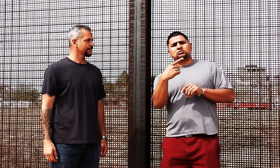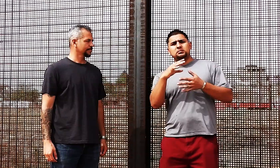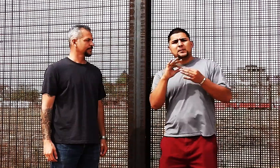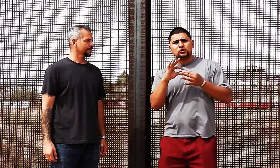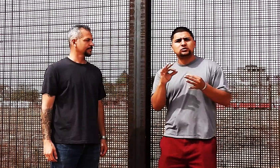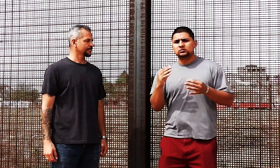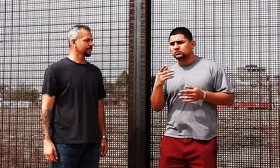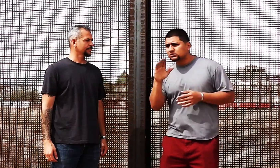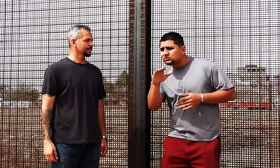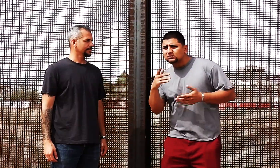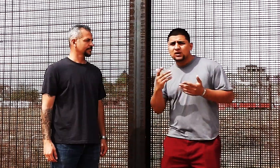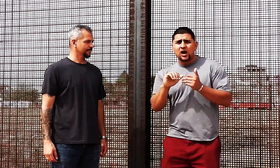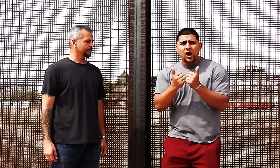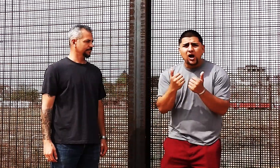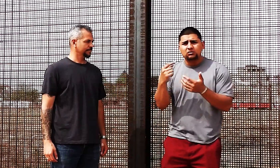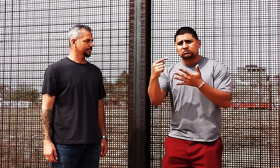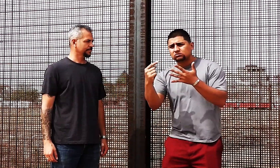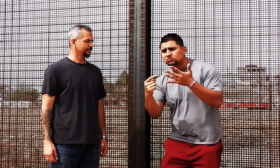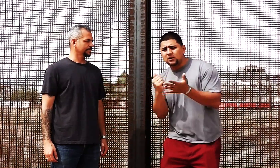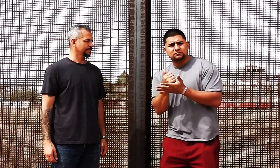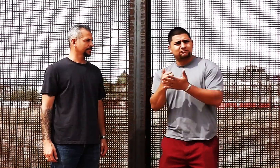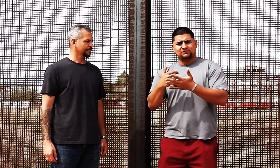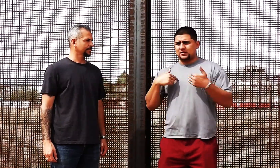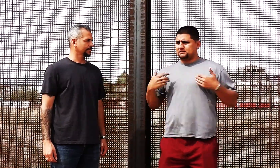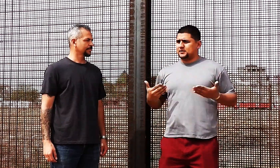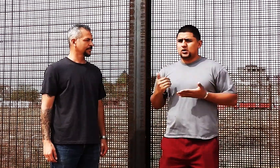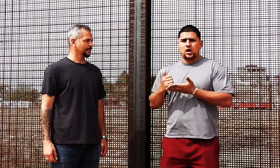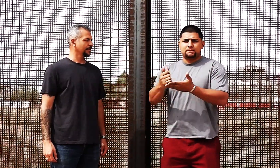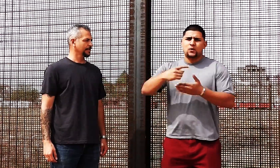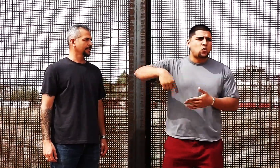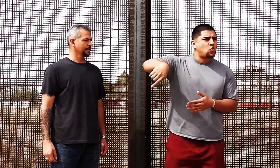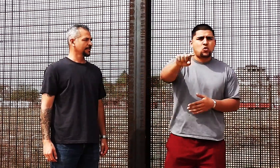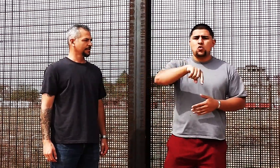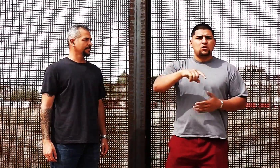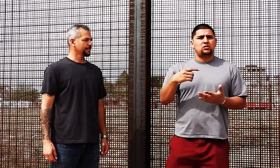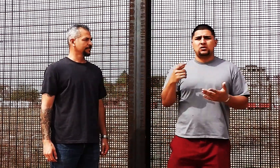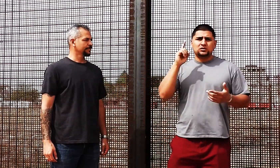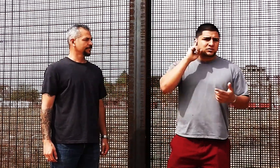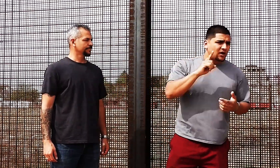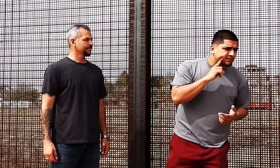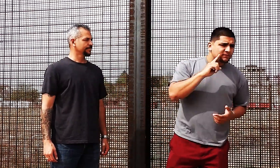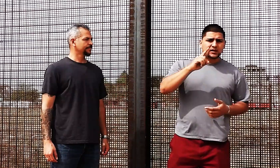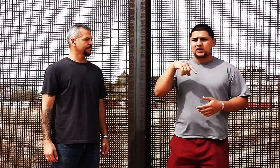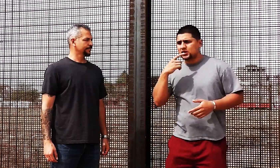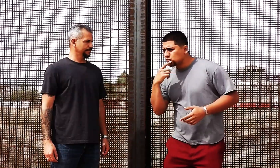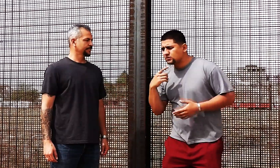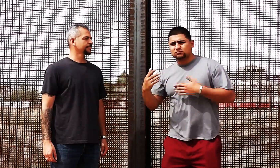You can contact me directly. Feel free to contact me asking different questions. I am here to help for Deaf and Hearing communities.